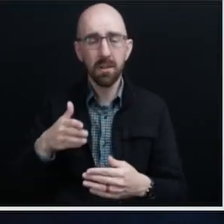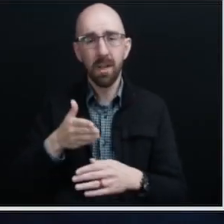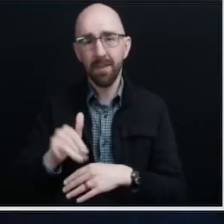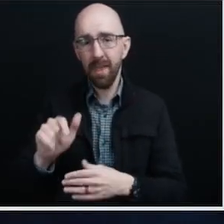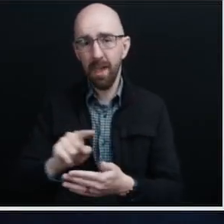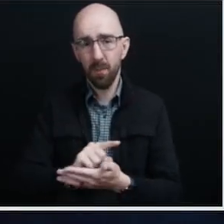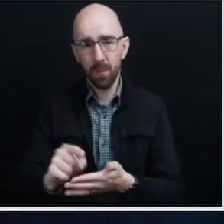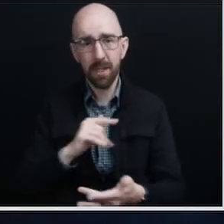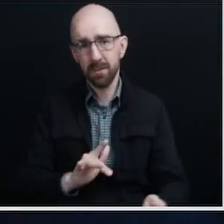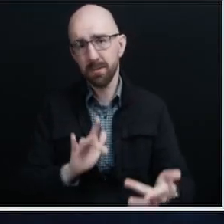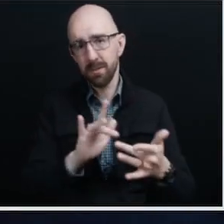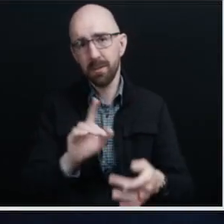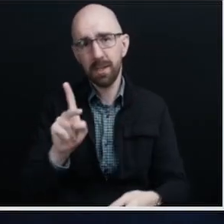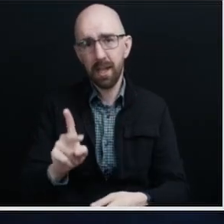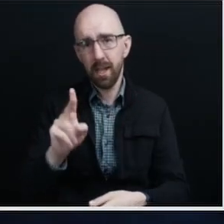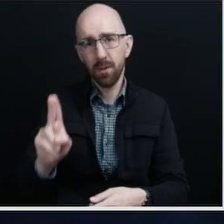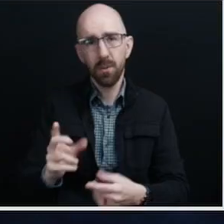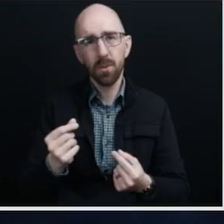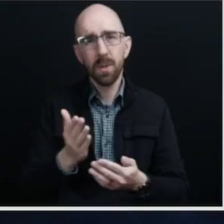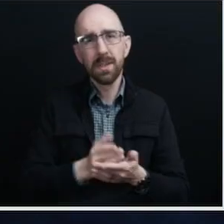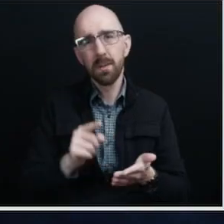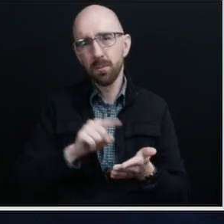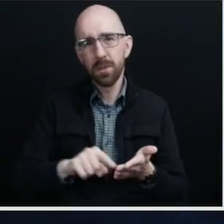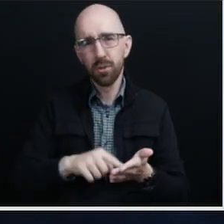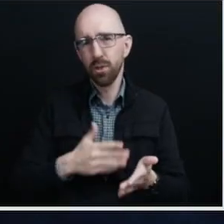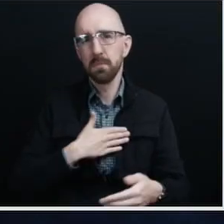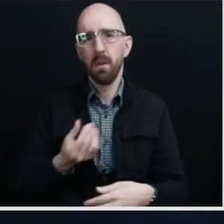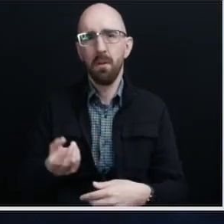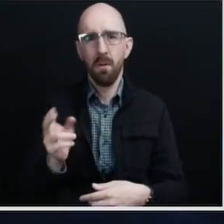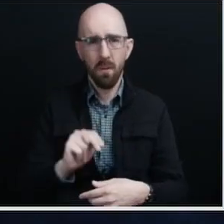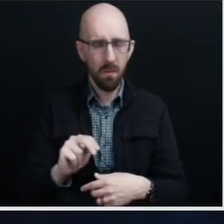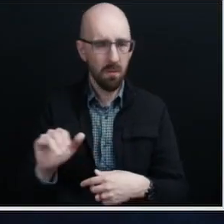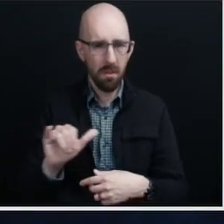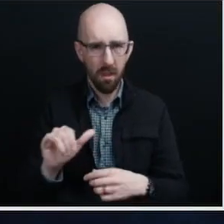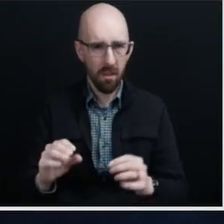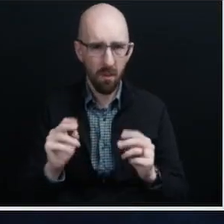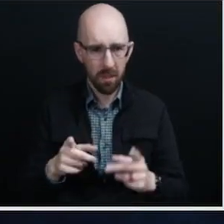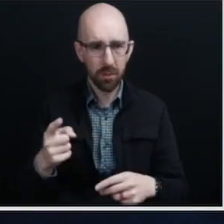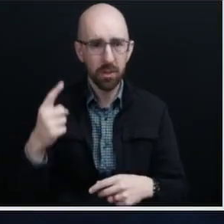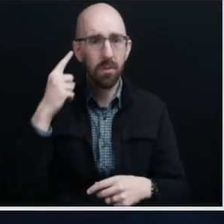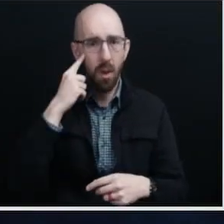of was doing some research of my own of like okay she thought it was probably inflammatory